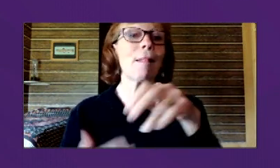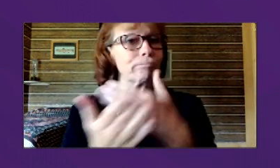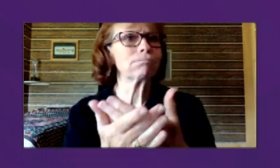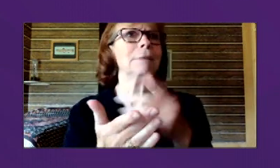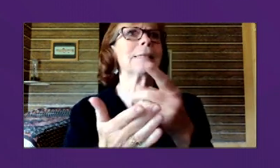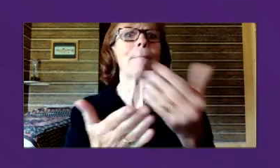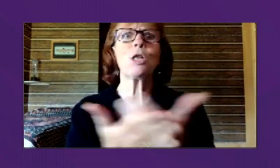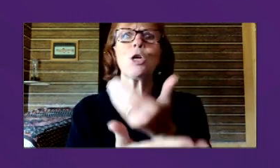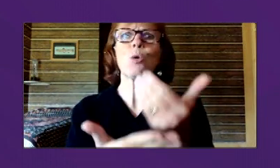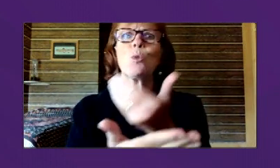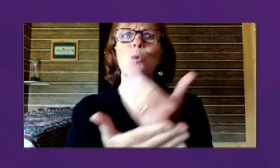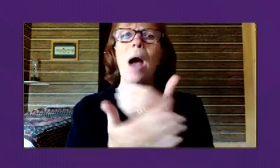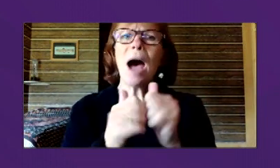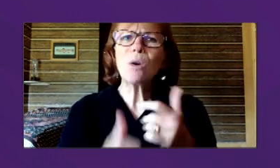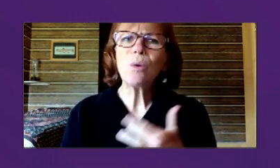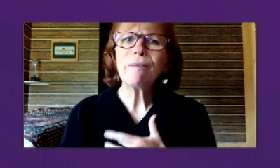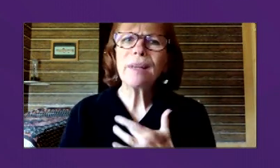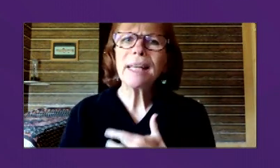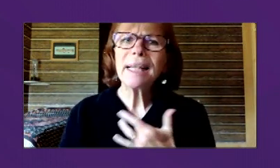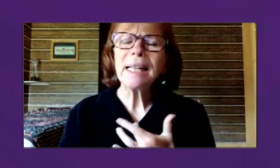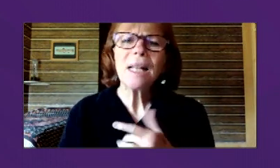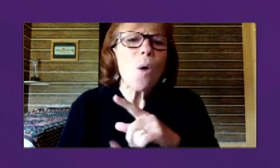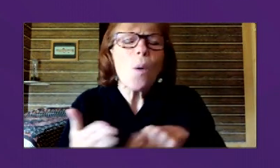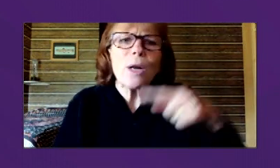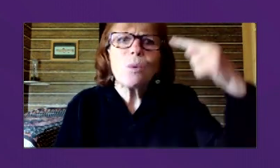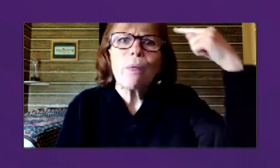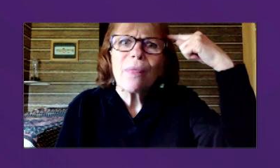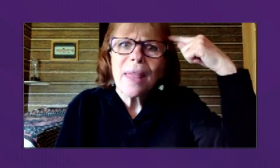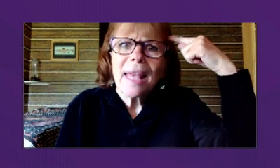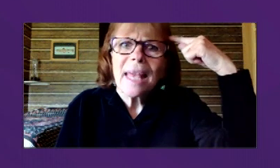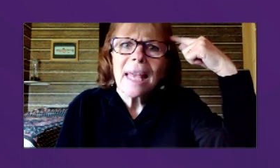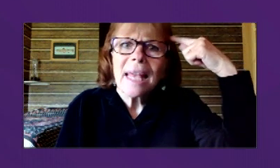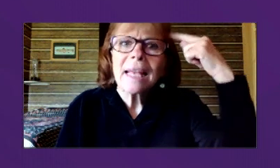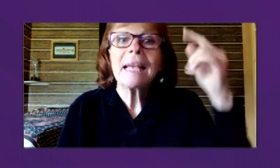What do you have to think about or keep in mind when you're in a new and different place?